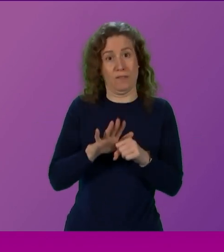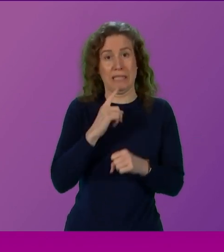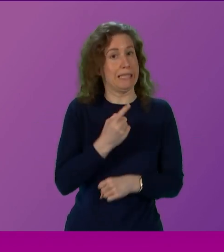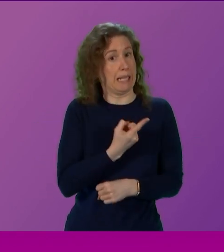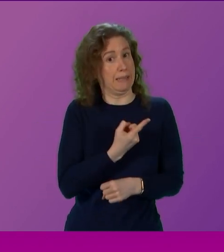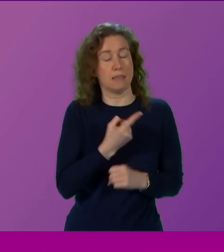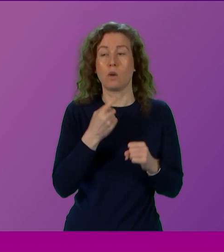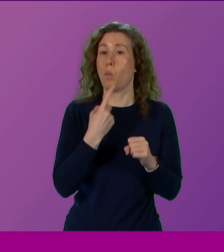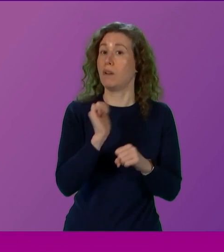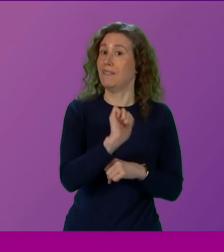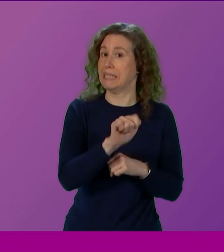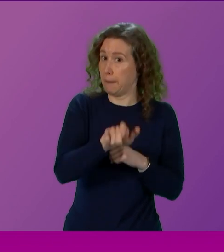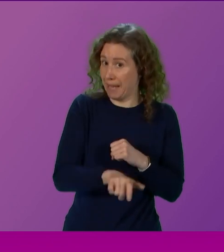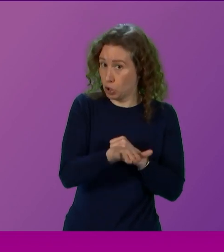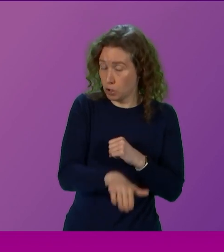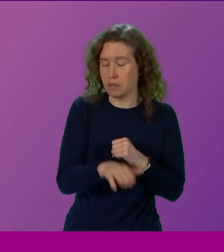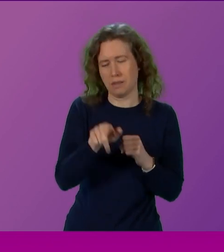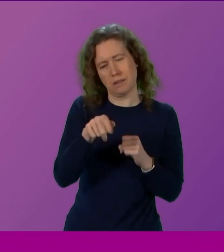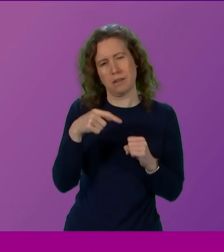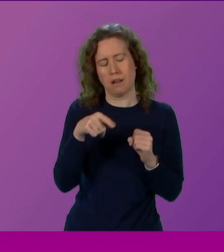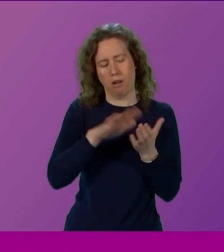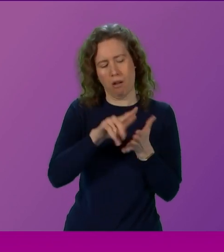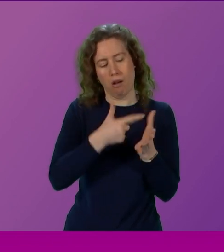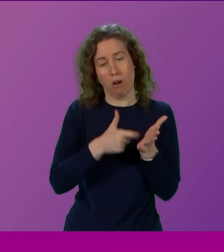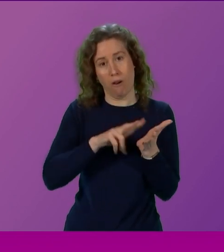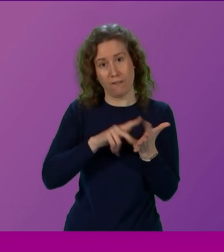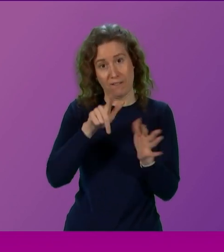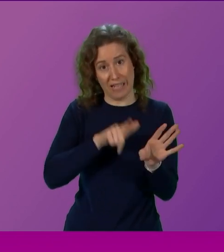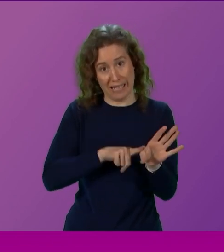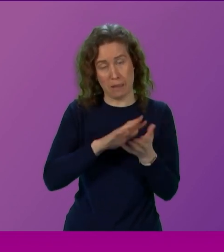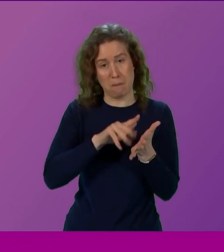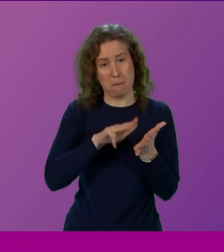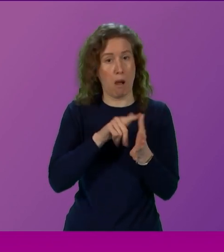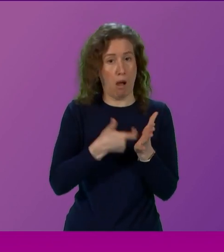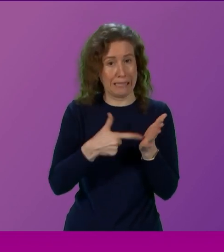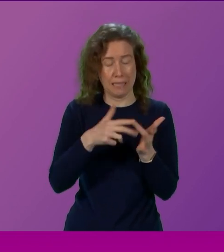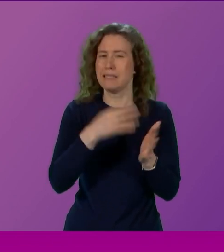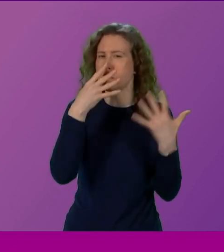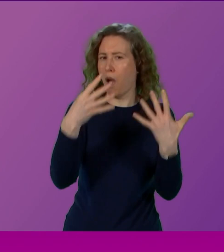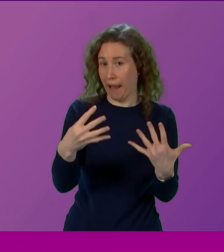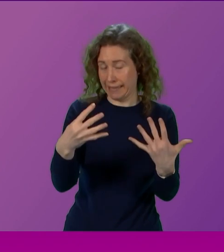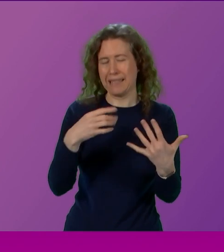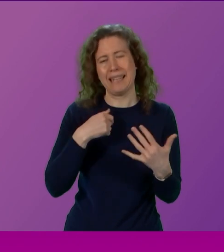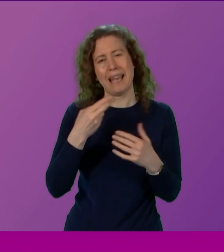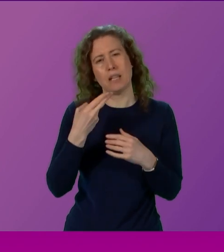of Dr Adams’s patients is Harvey Martin. Harvey is nine years old and suffers from neurofibromatosis,